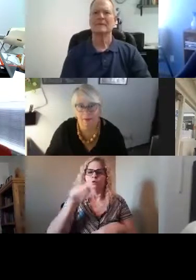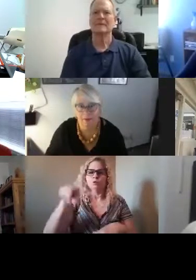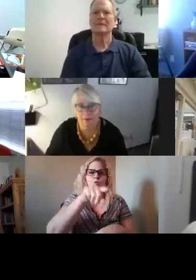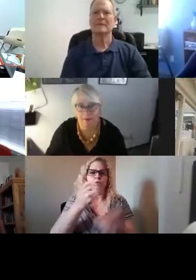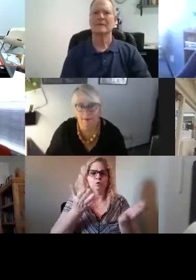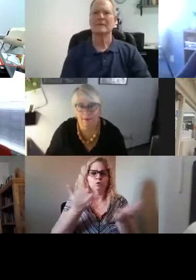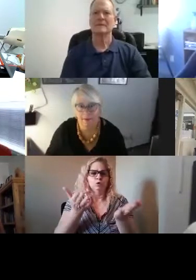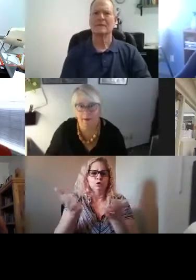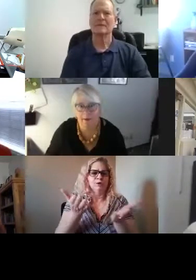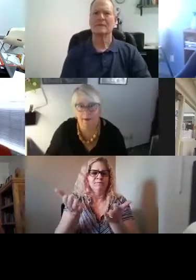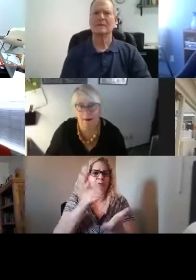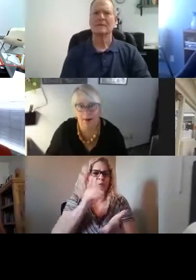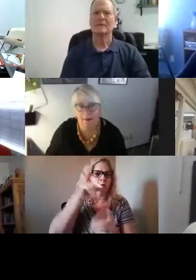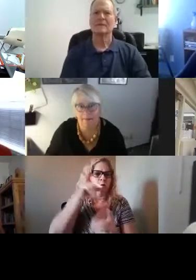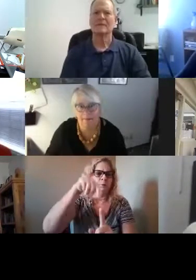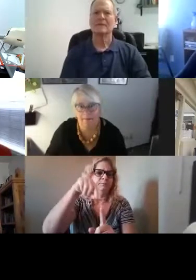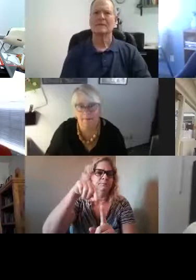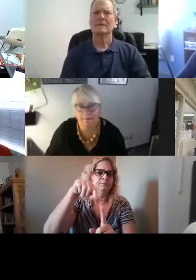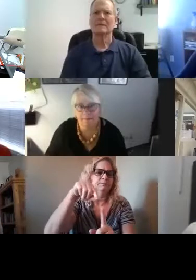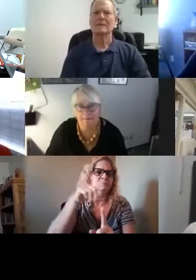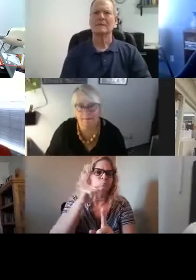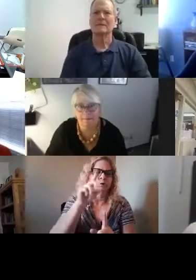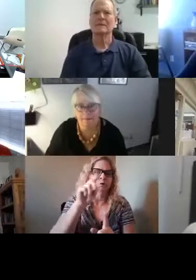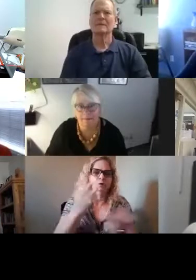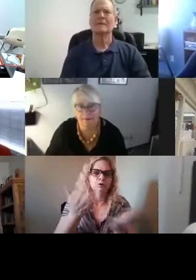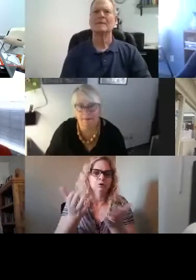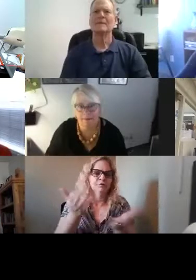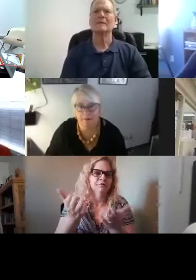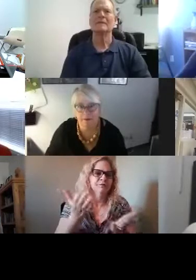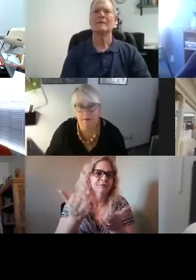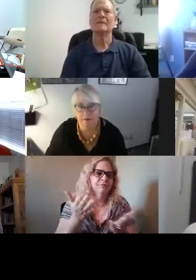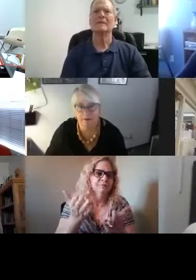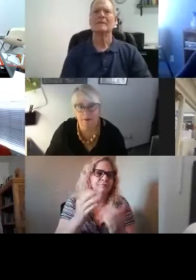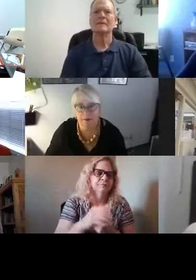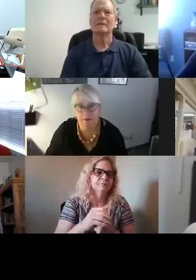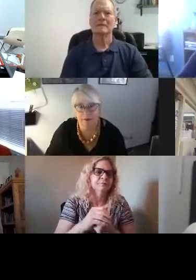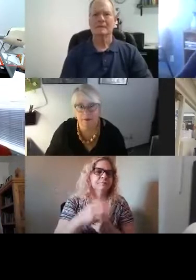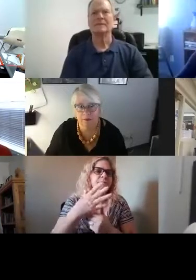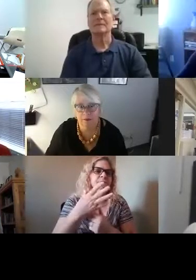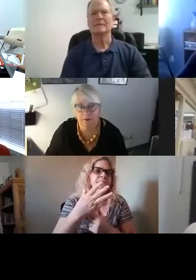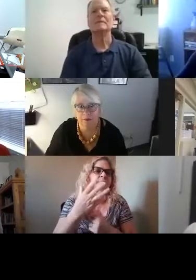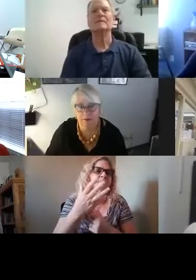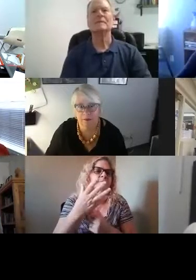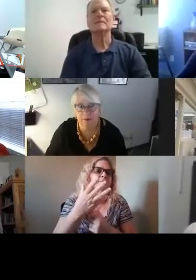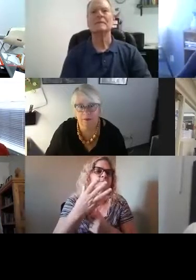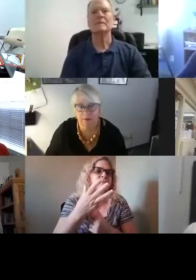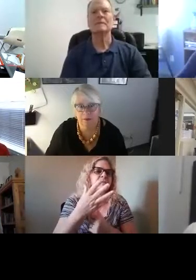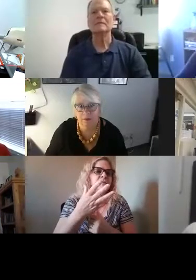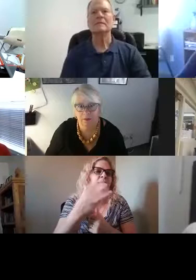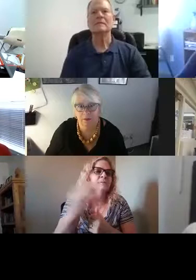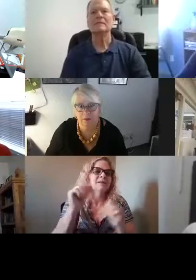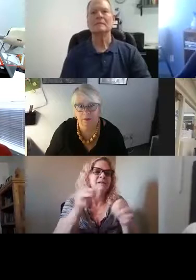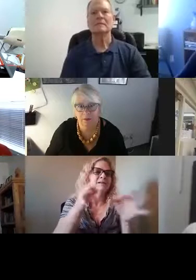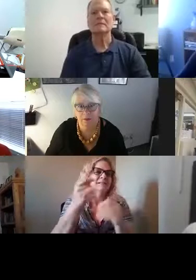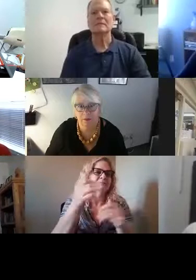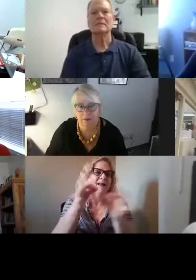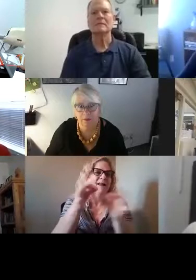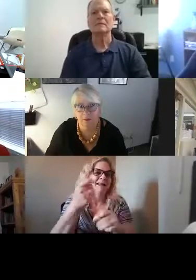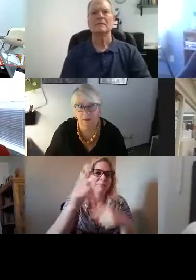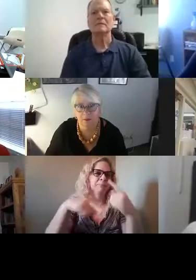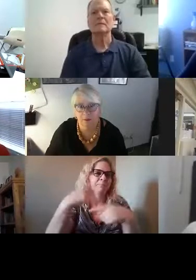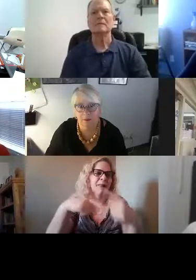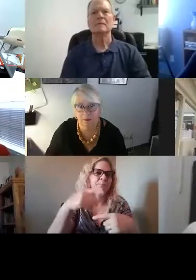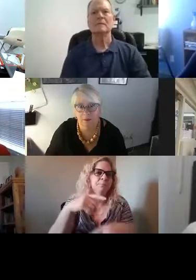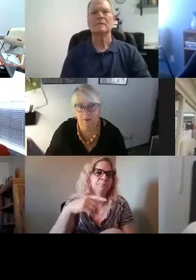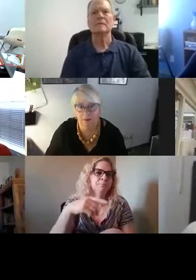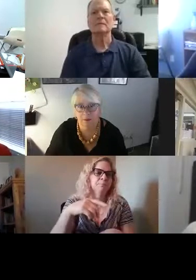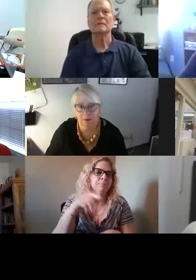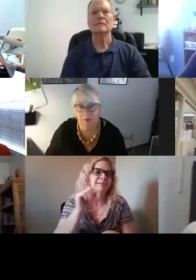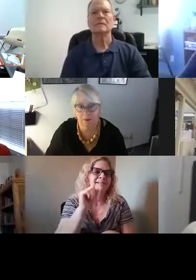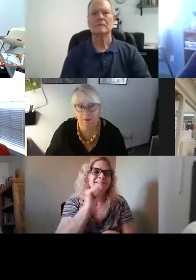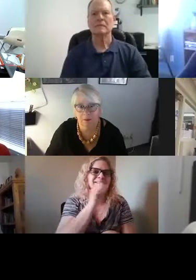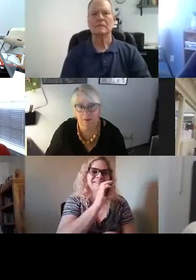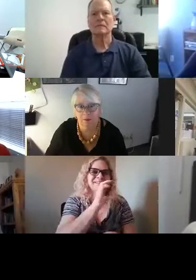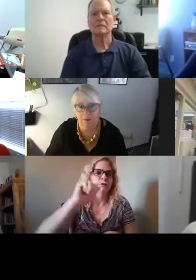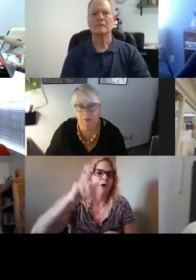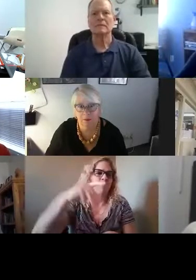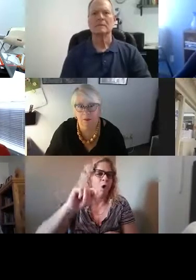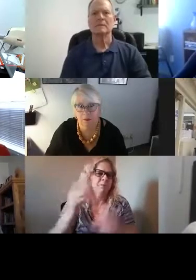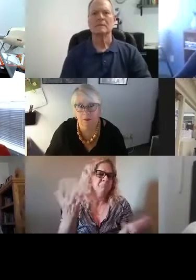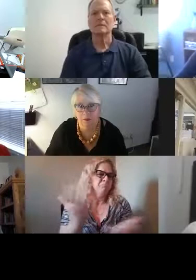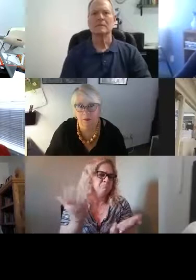Who do you serve, COPD staff? And can you explain a bit more about senior citizen apartment?